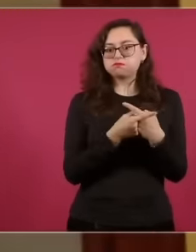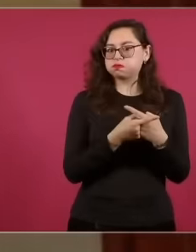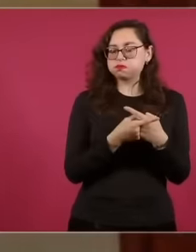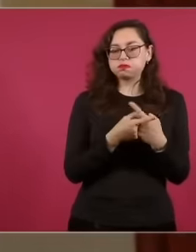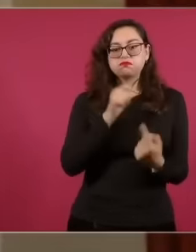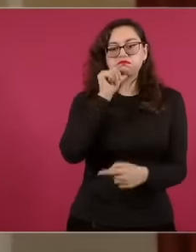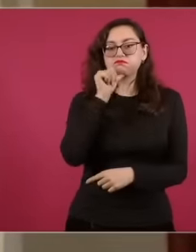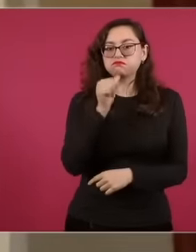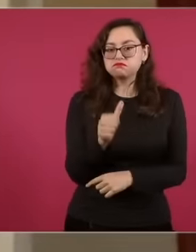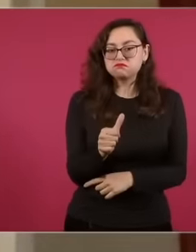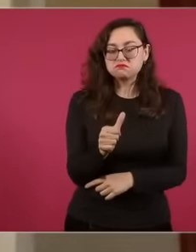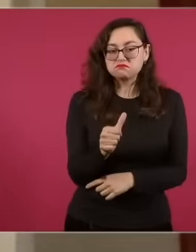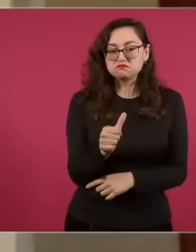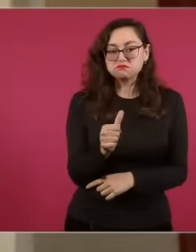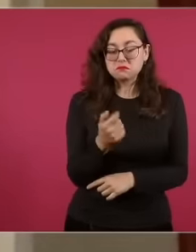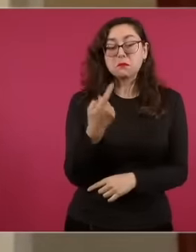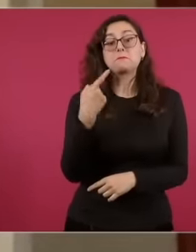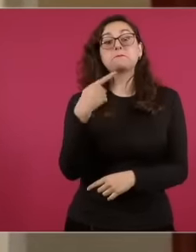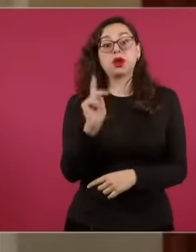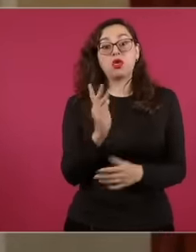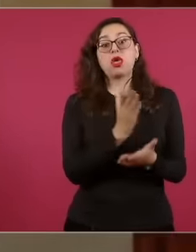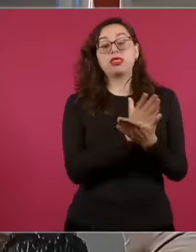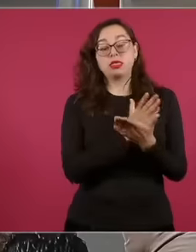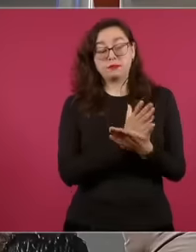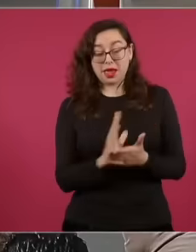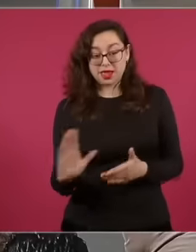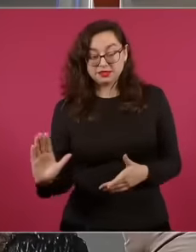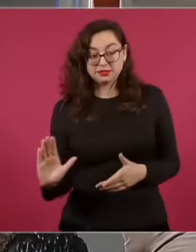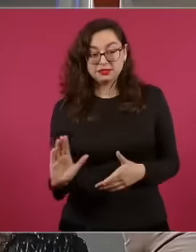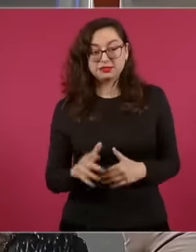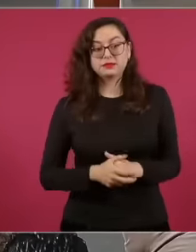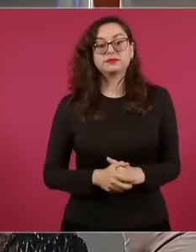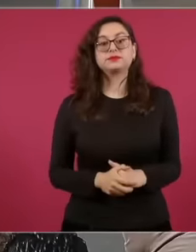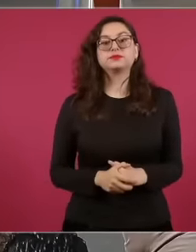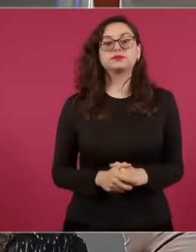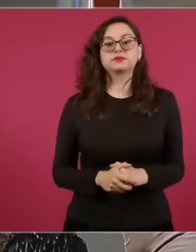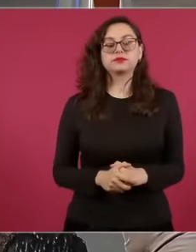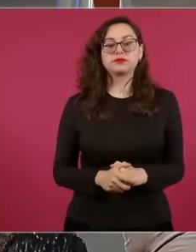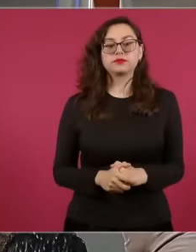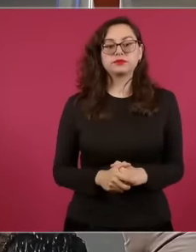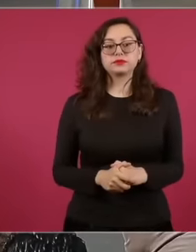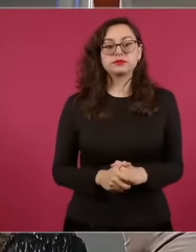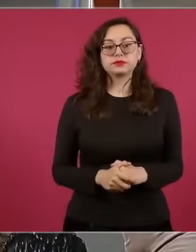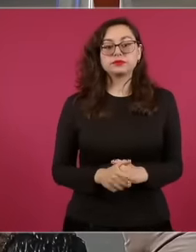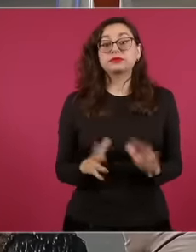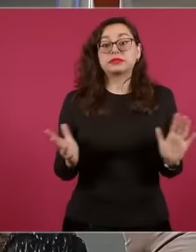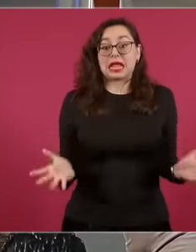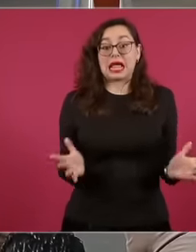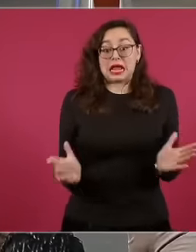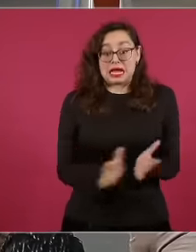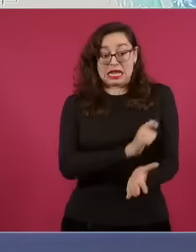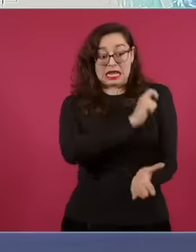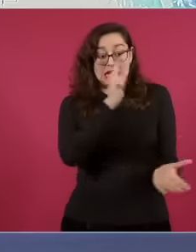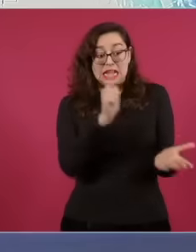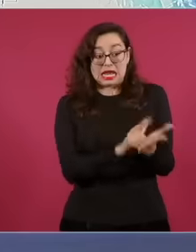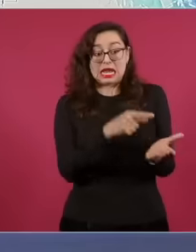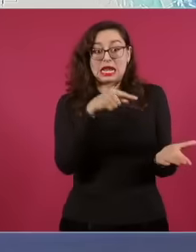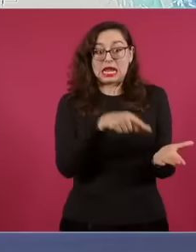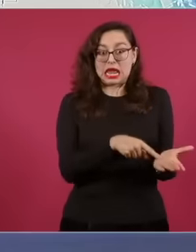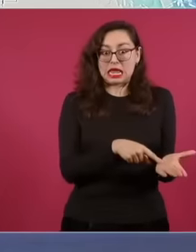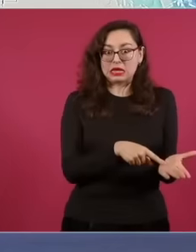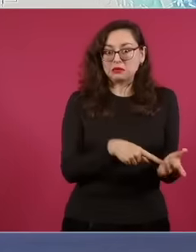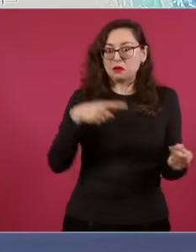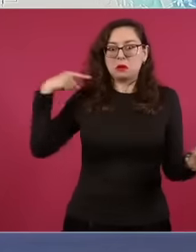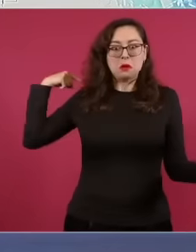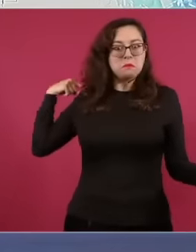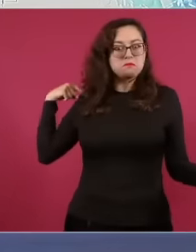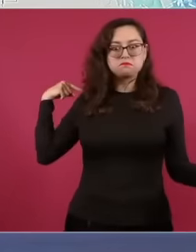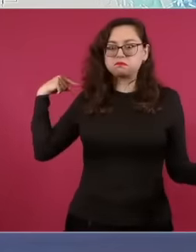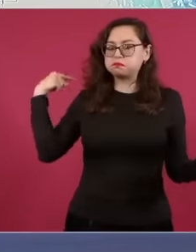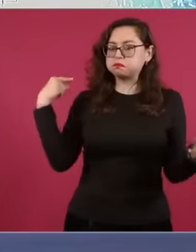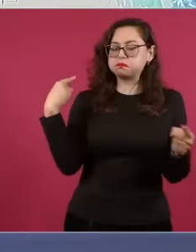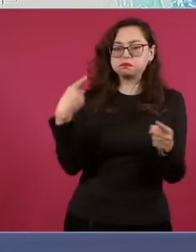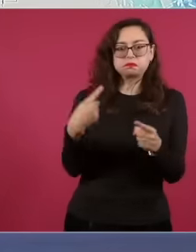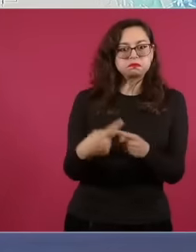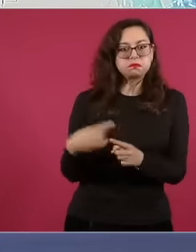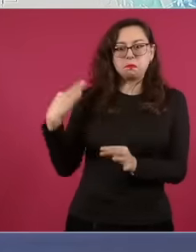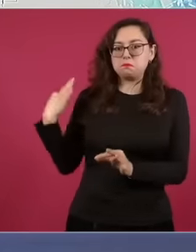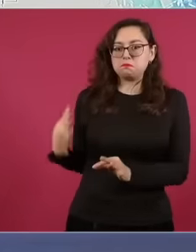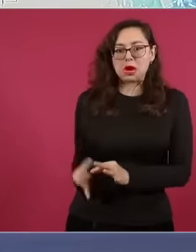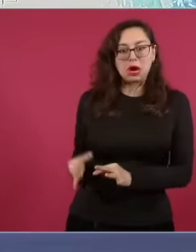we are still going further forward. This criterion has been upheld in all these elections in